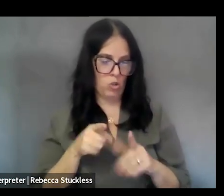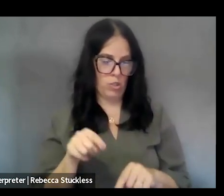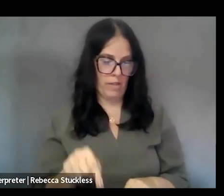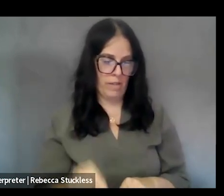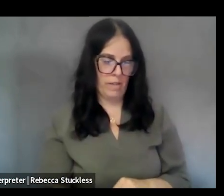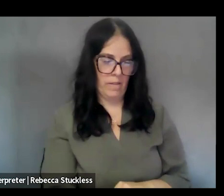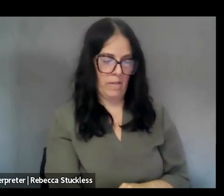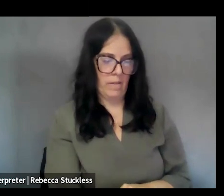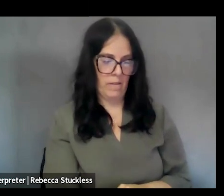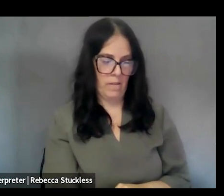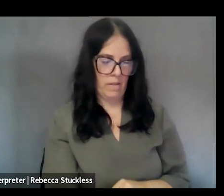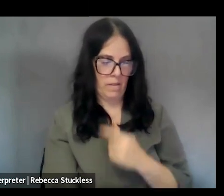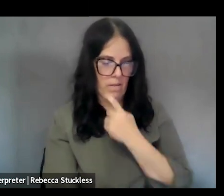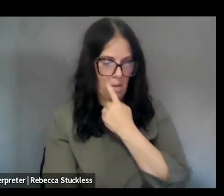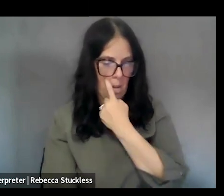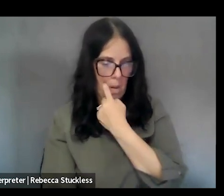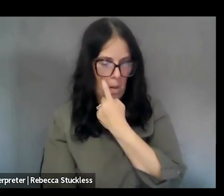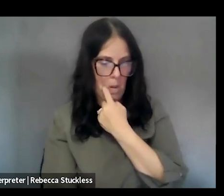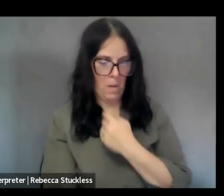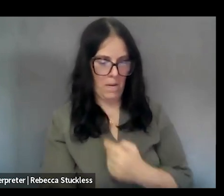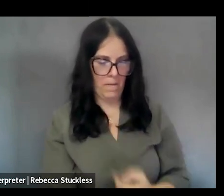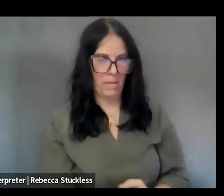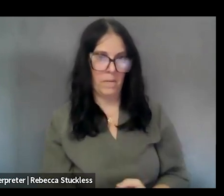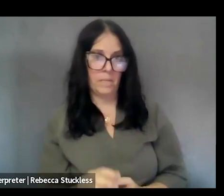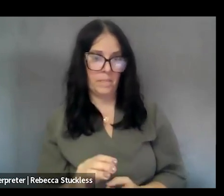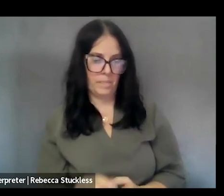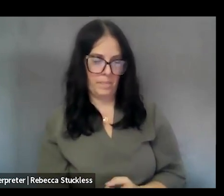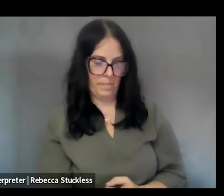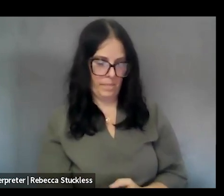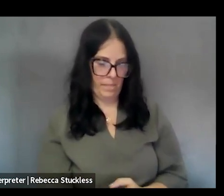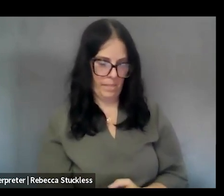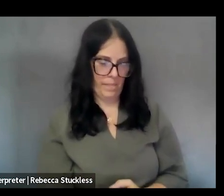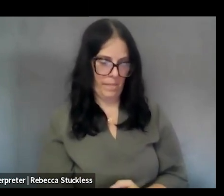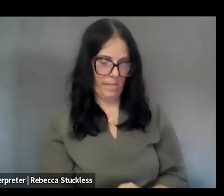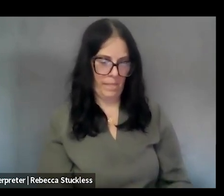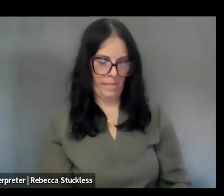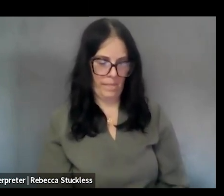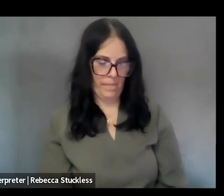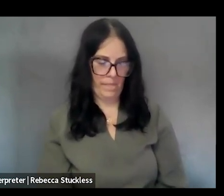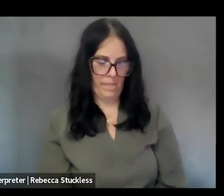accessibility needs in the chat. Thank you for joining us in the second conversation in this